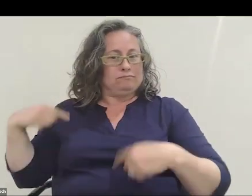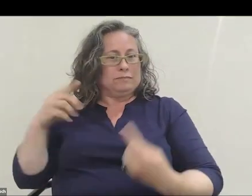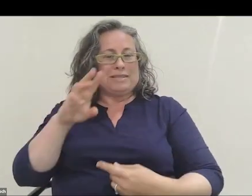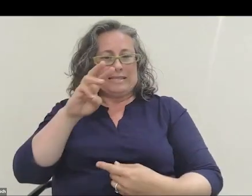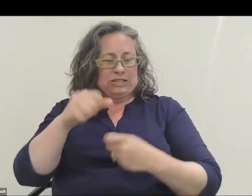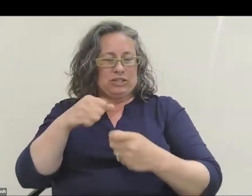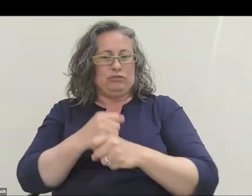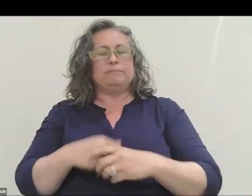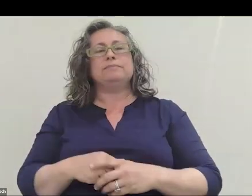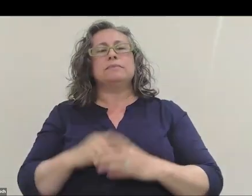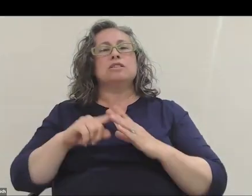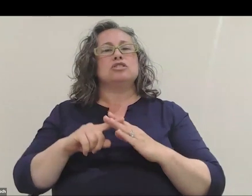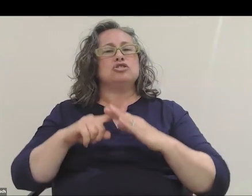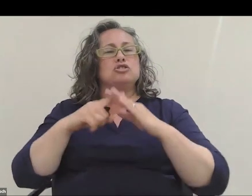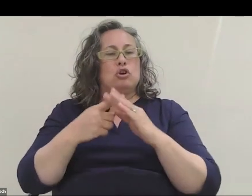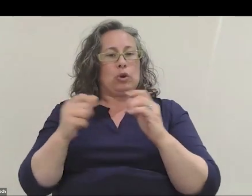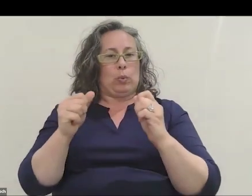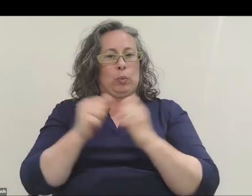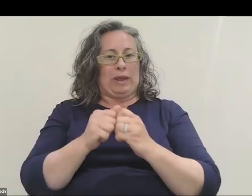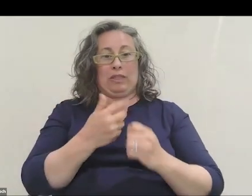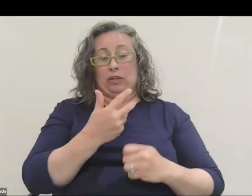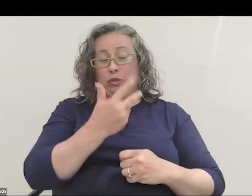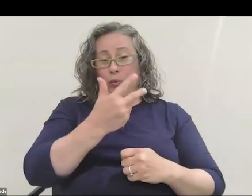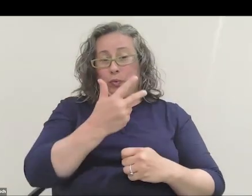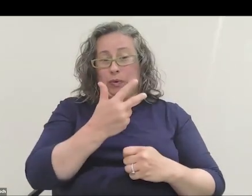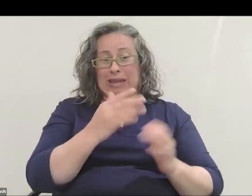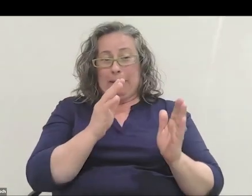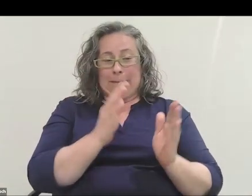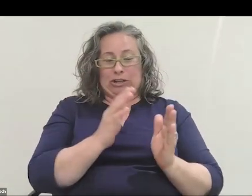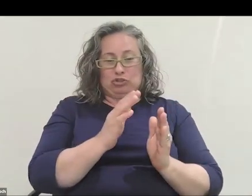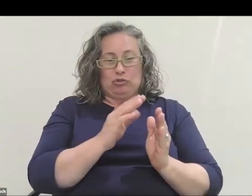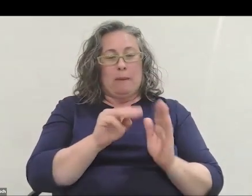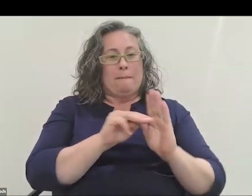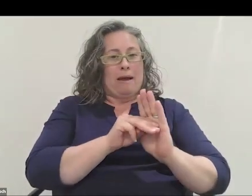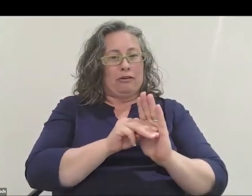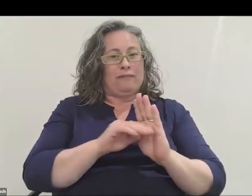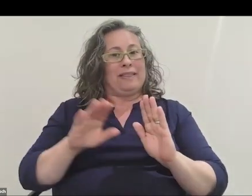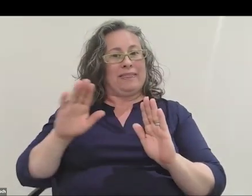We started out with 3D printing miniature models of their historic model collection, such as--